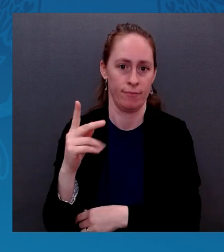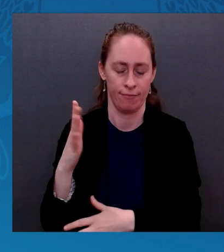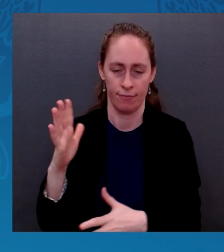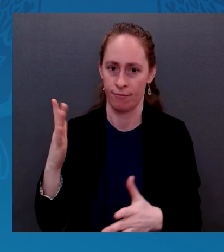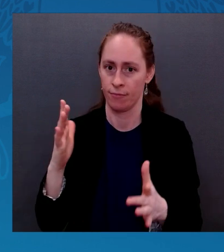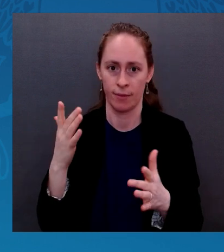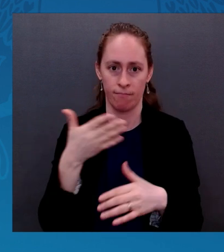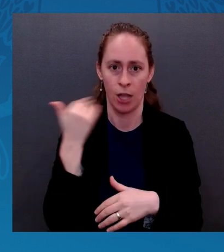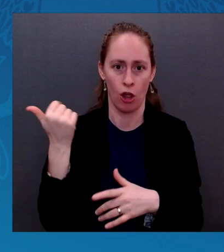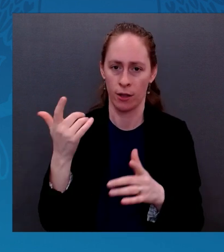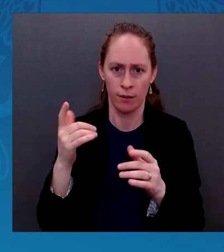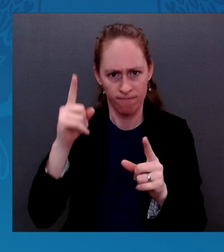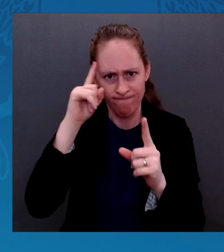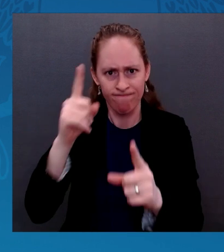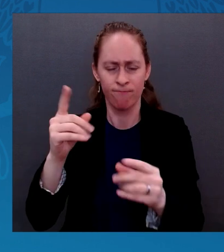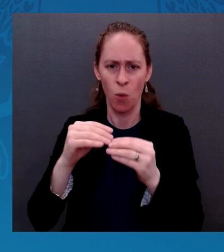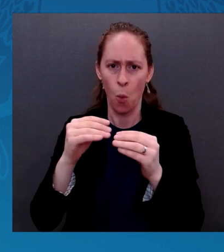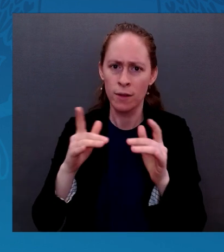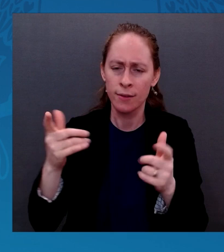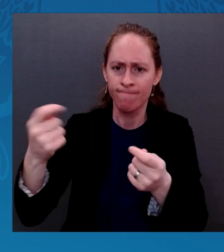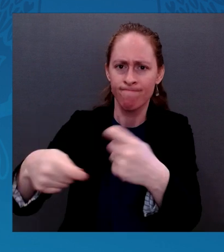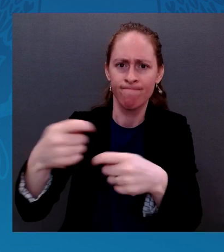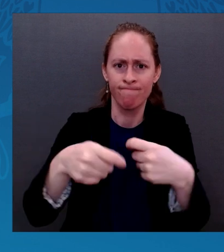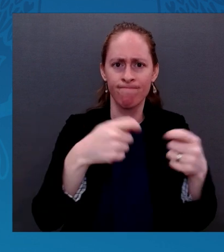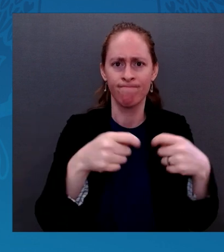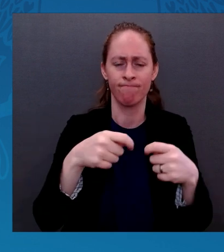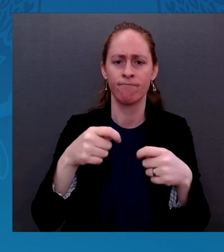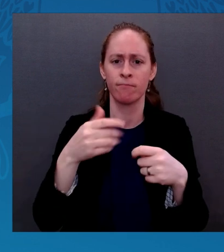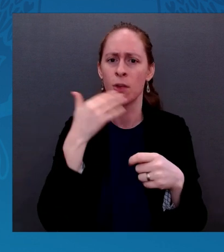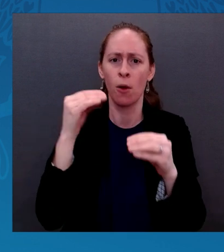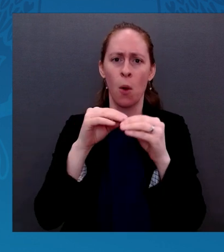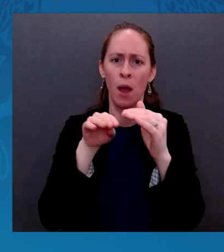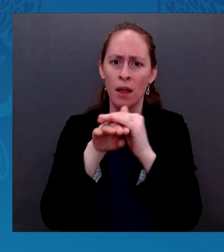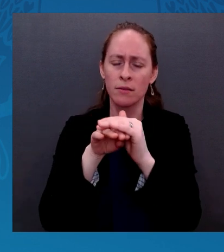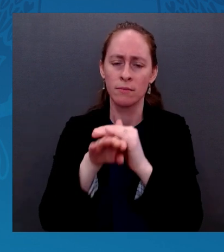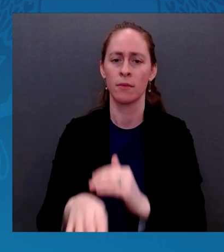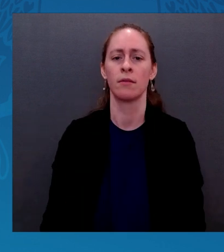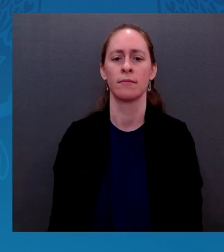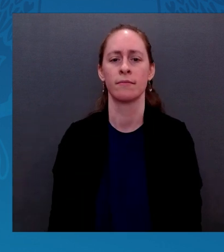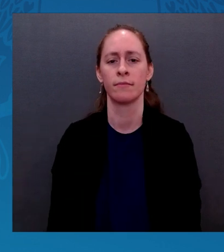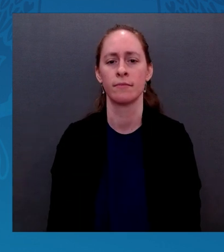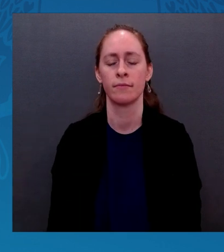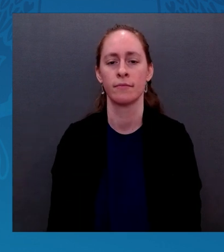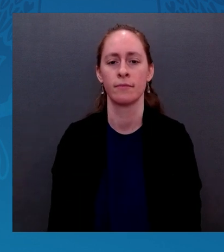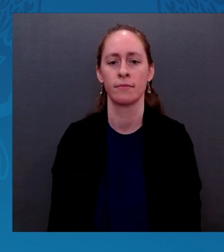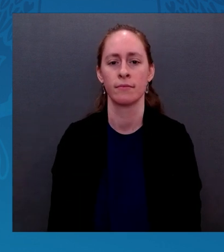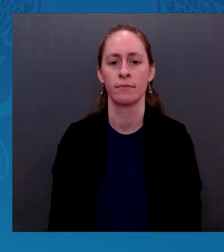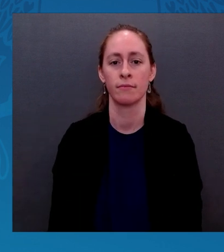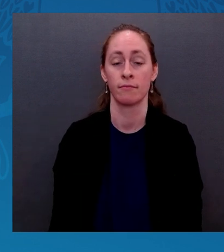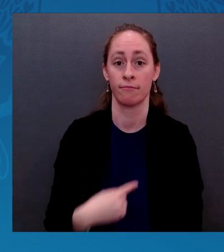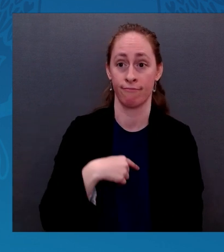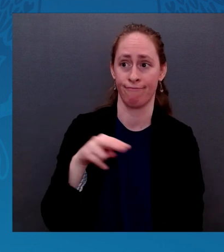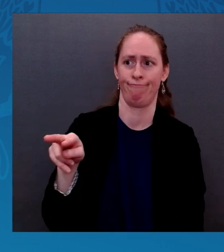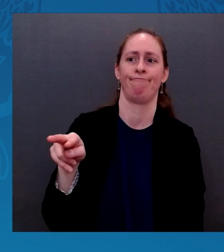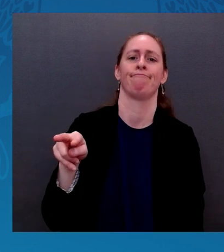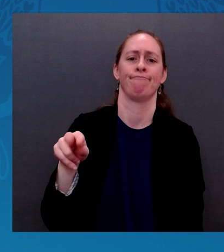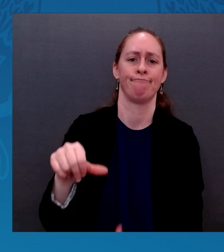did that are significantly different from other utilities with the lead service lines that I've worked on, and I think number one